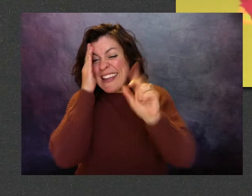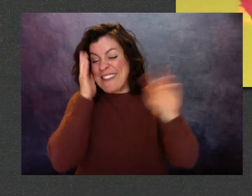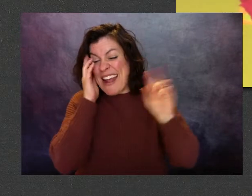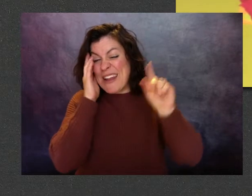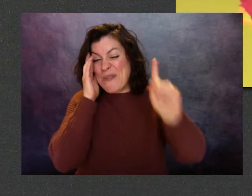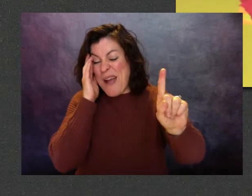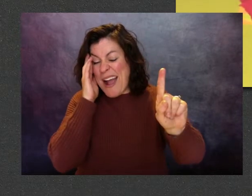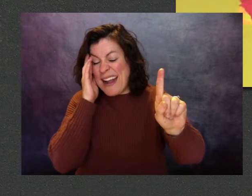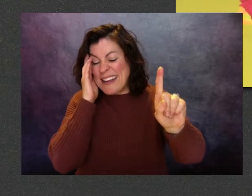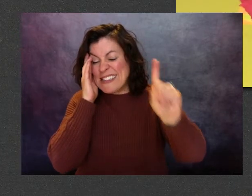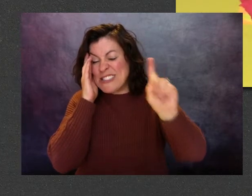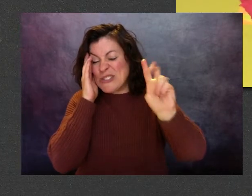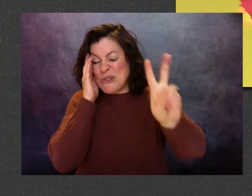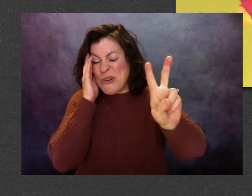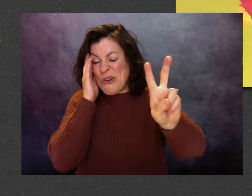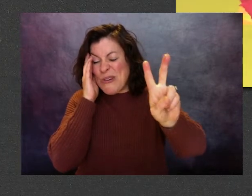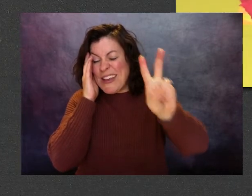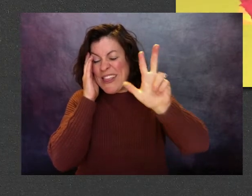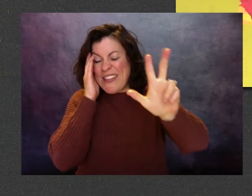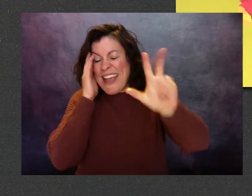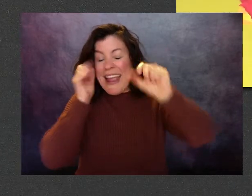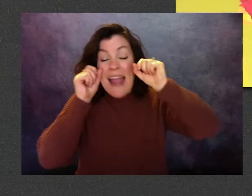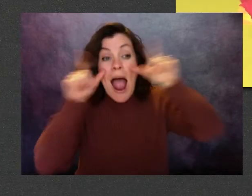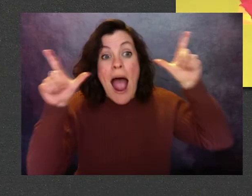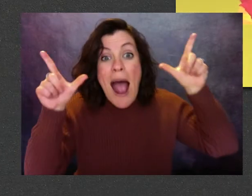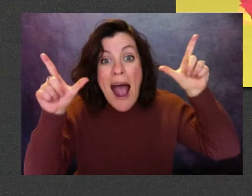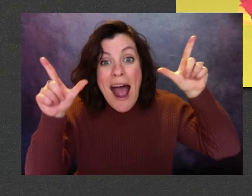1, 2, 3, Ta-da